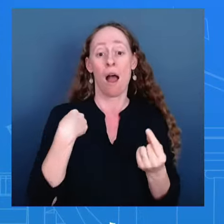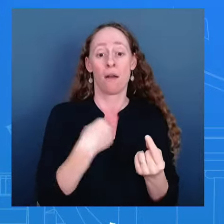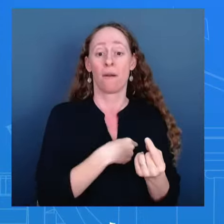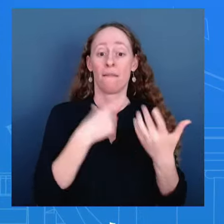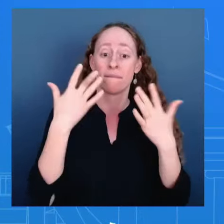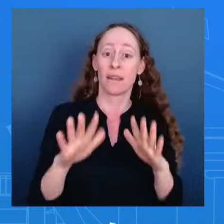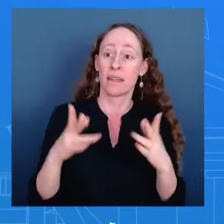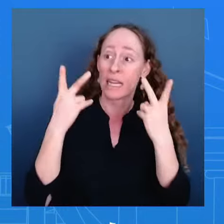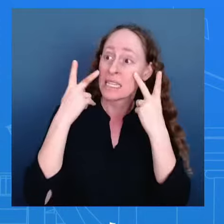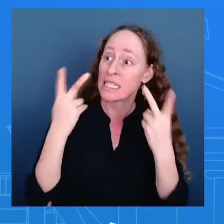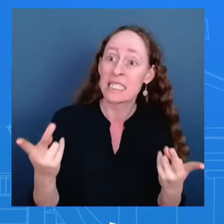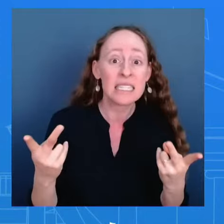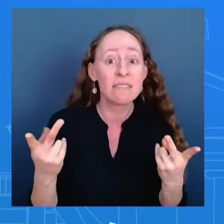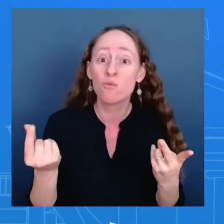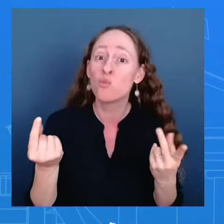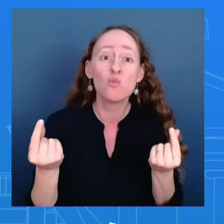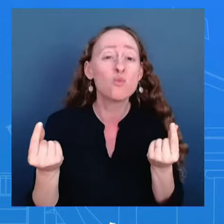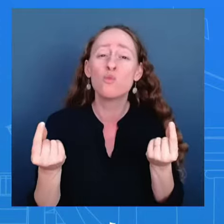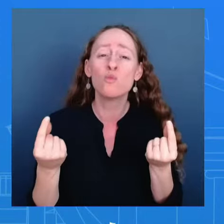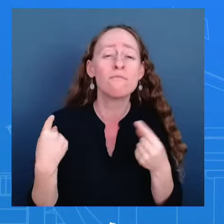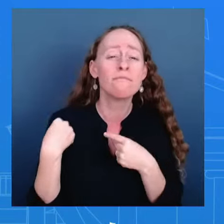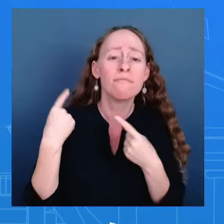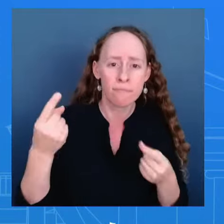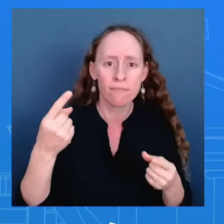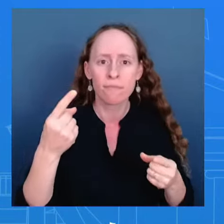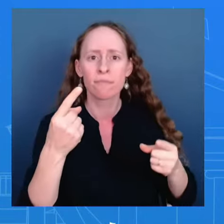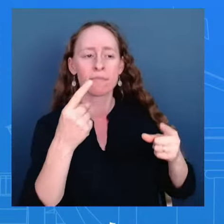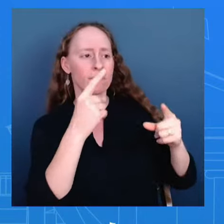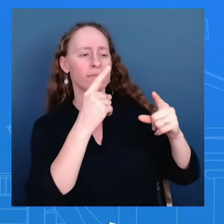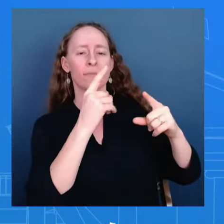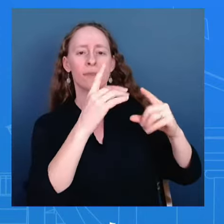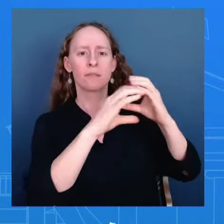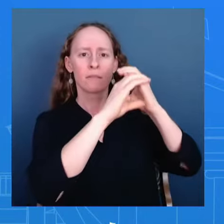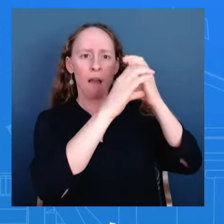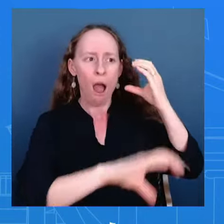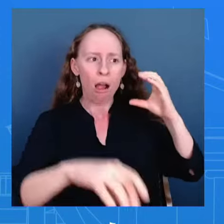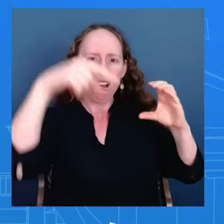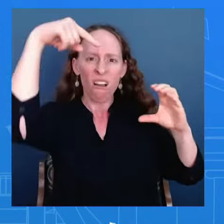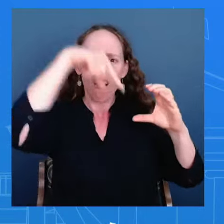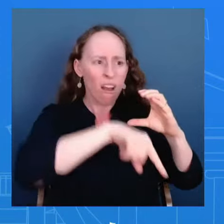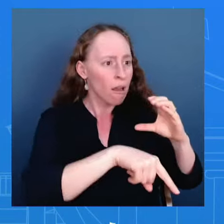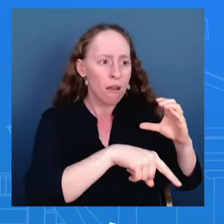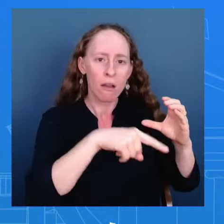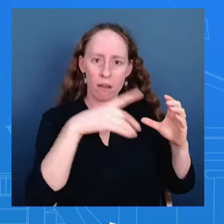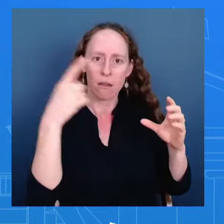they have definitely done airstrikes, this one with tragic results, but not all of them with tragic results.